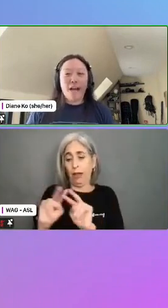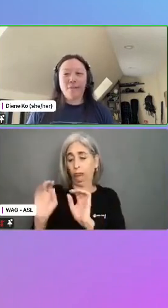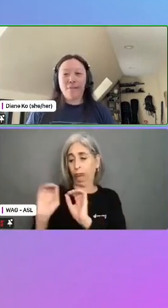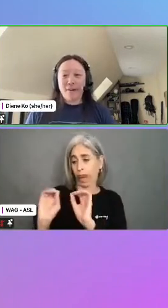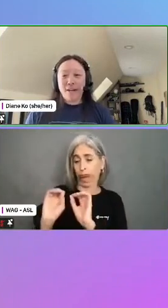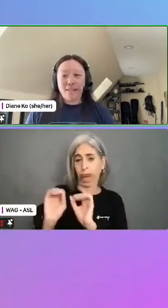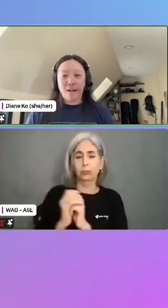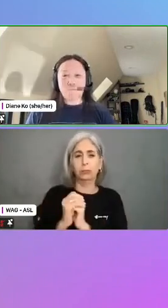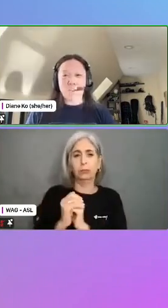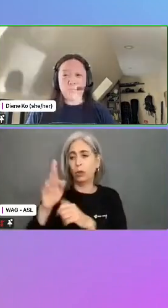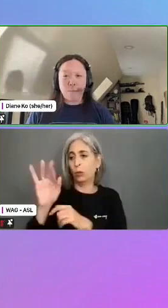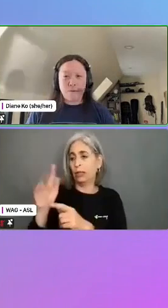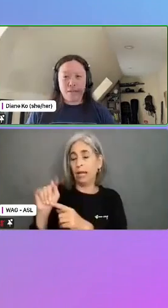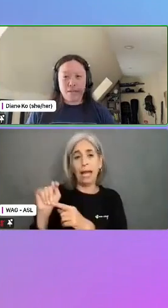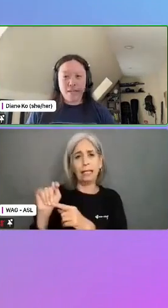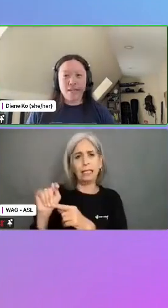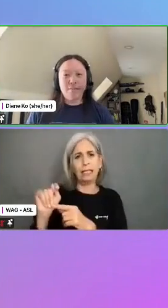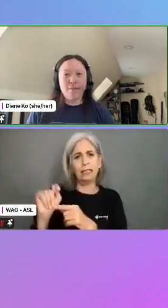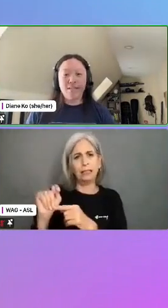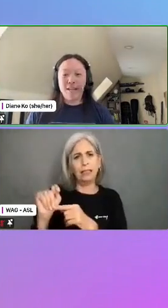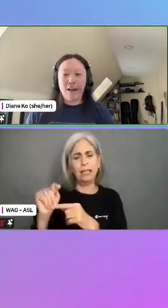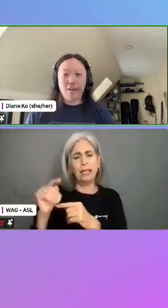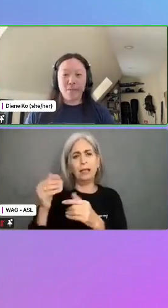eurotex is present. Otherwise returned to